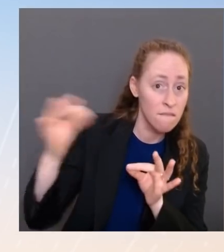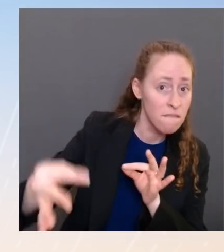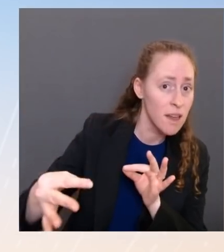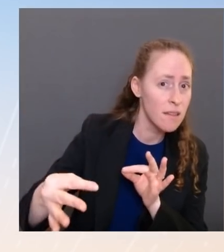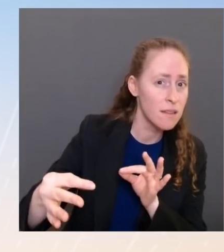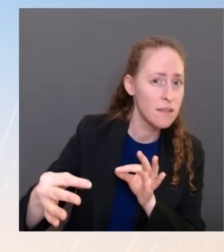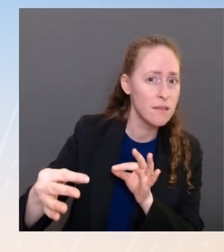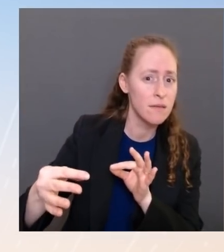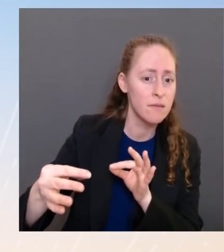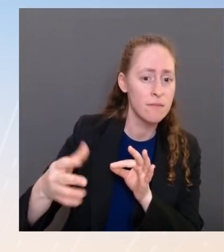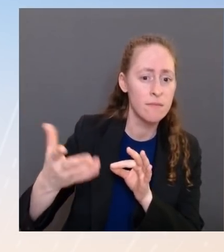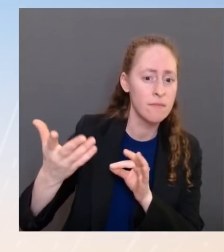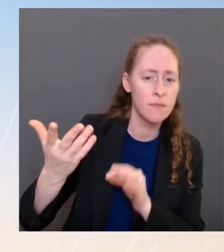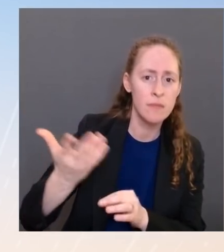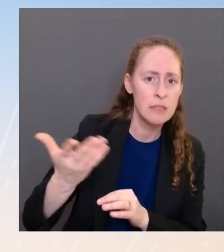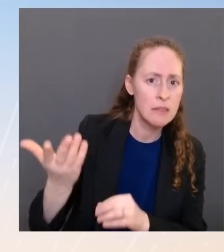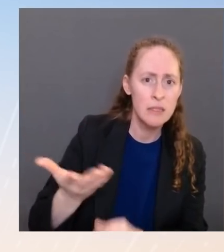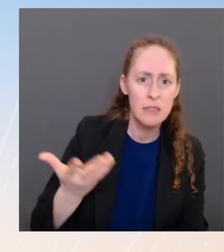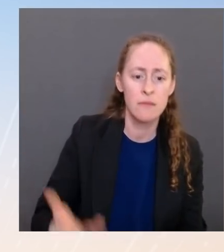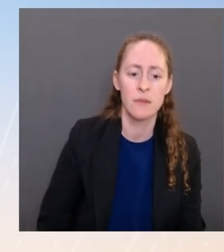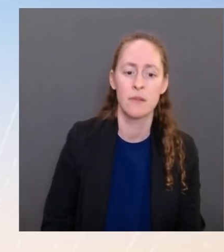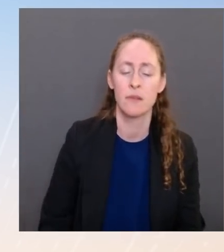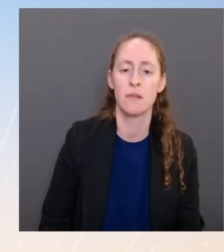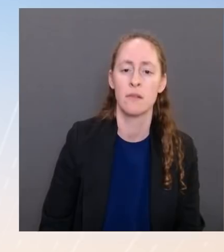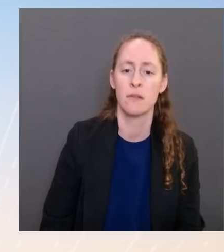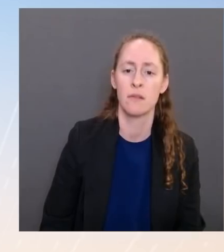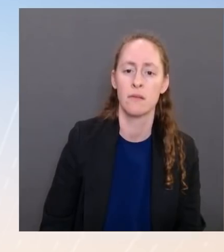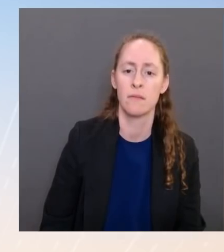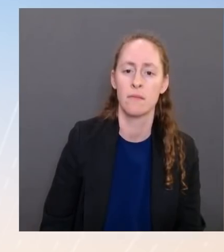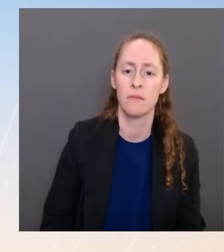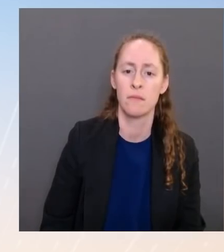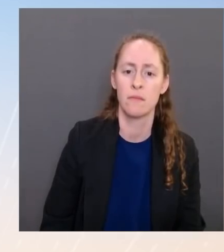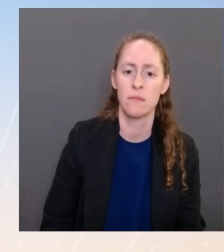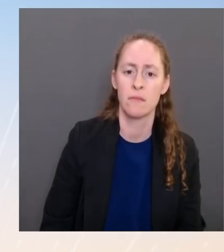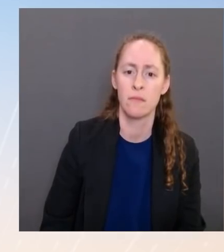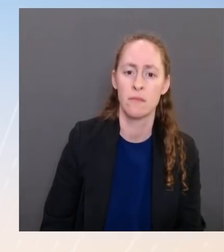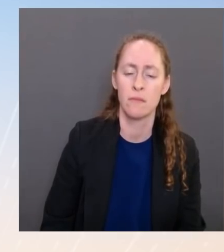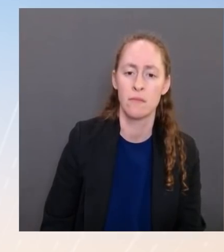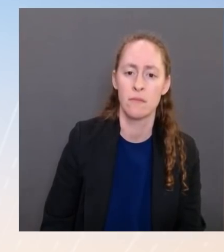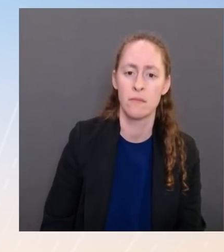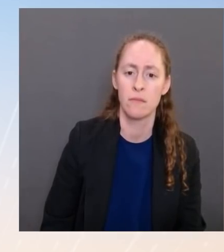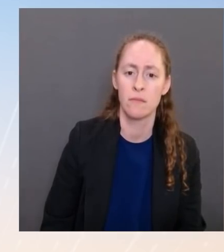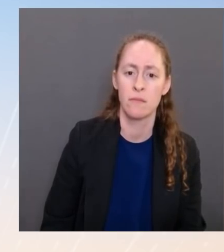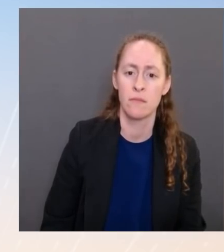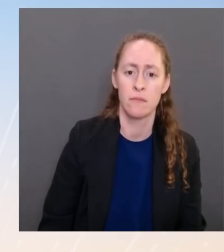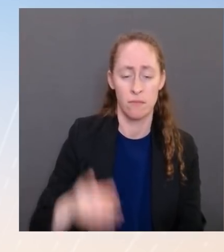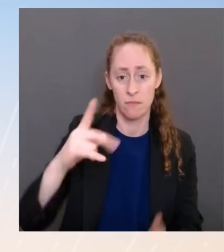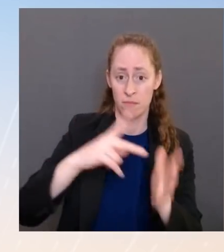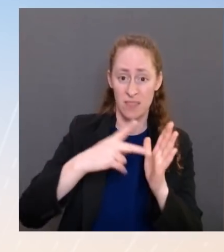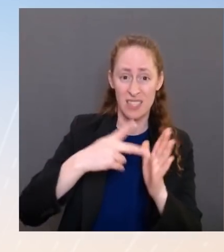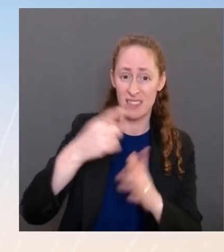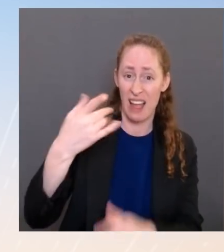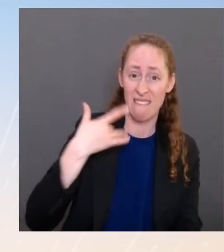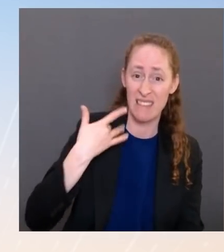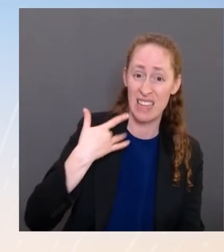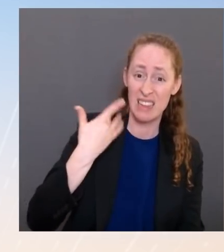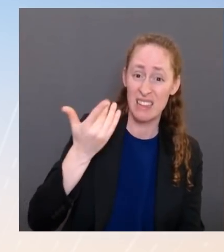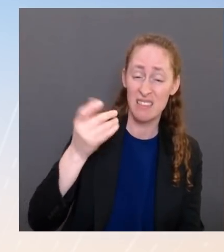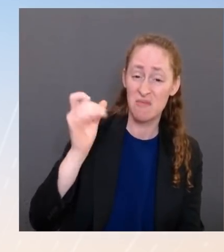the President would be okay with that being out, is what you're saying? Ms. Psaki: Well, again, this hasn't even been formally introduced by the House. We have supported that. But the President -- The Press: